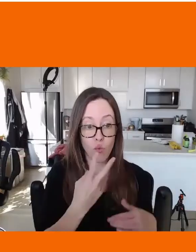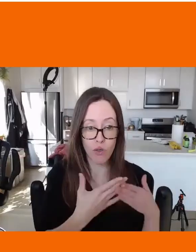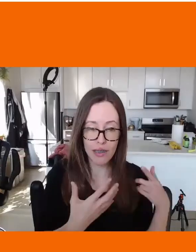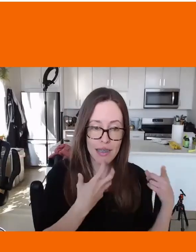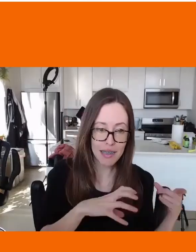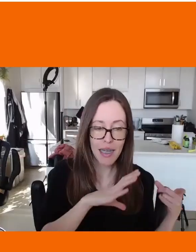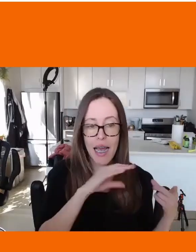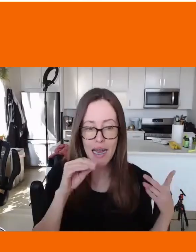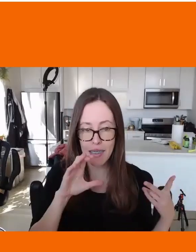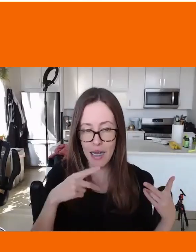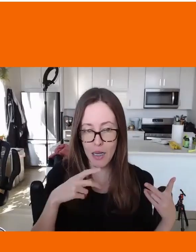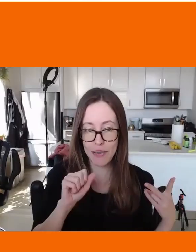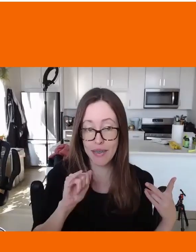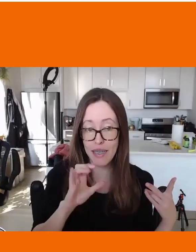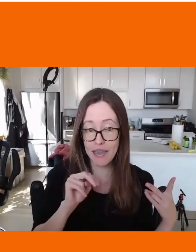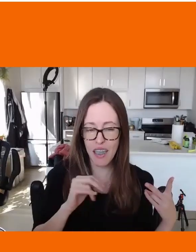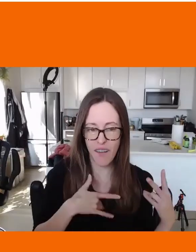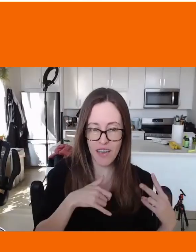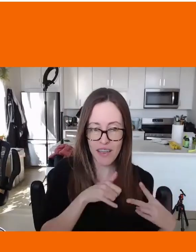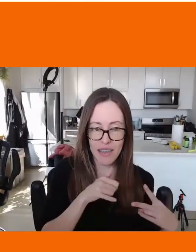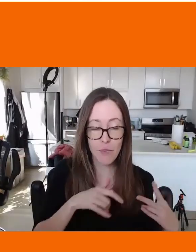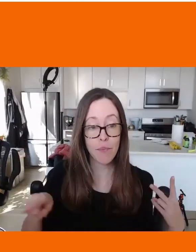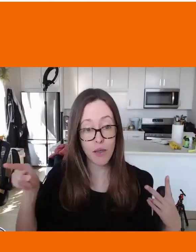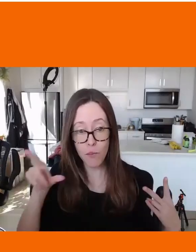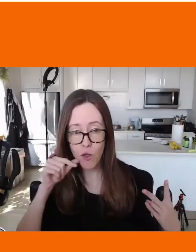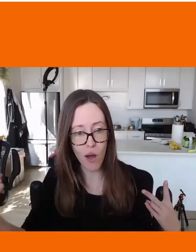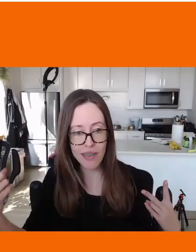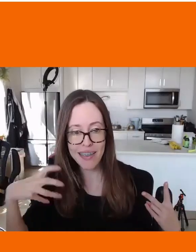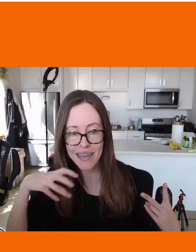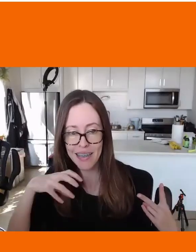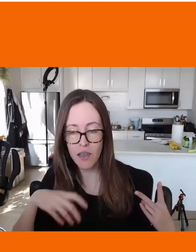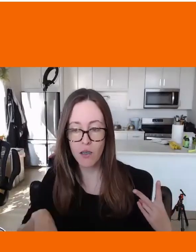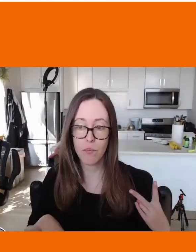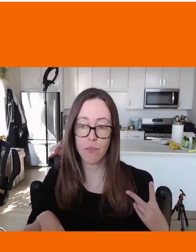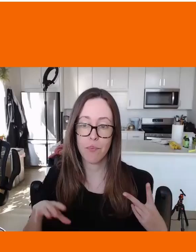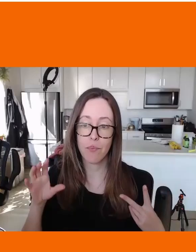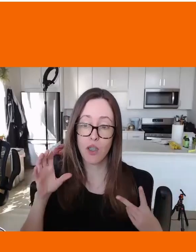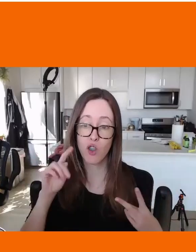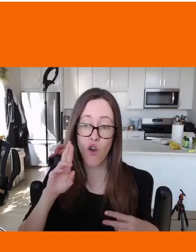But our receptors respond to both heat and capsaicin. Birds only respond to heat.